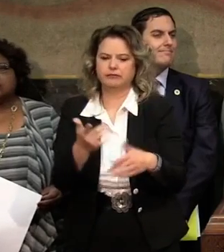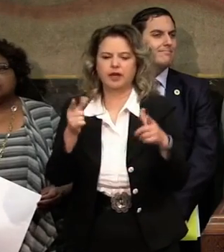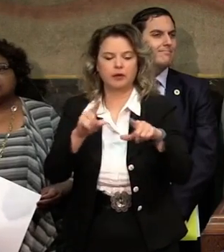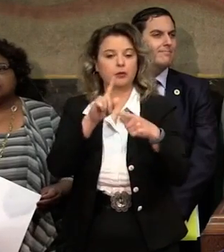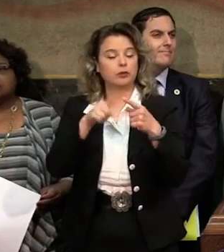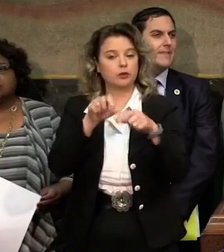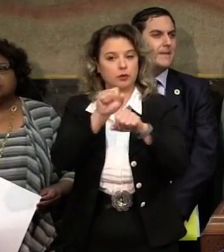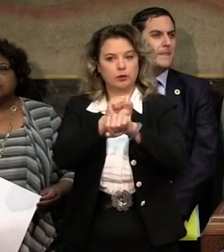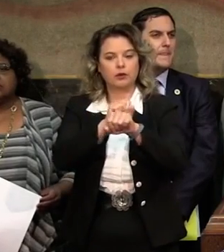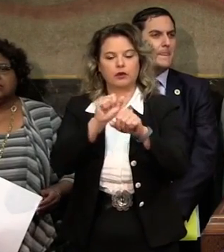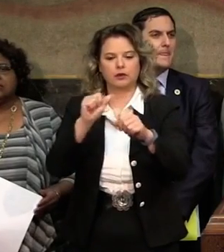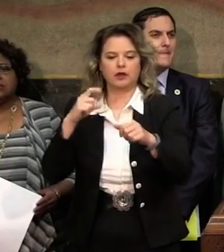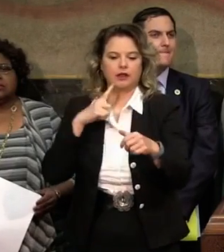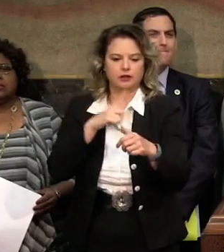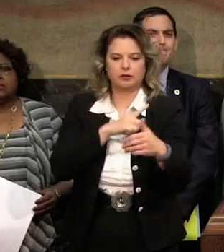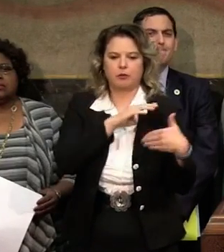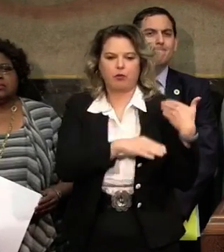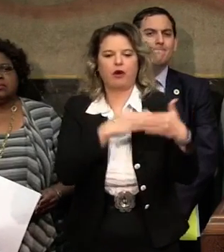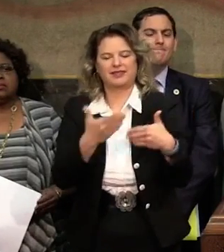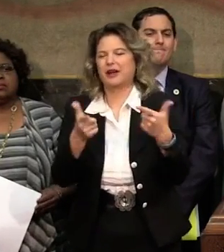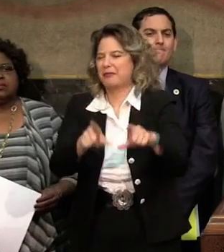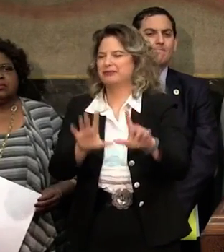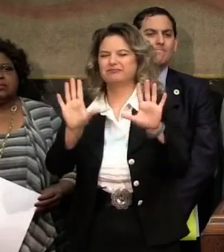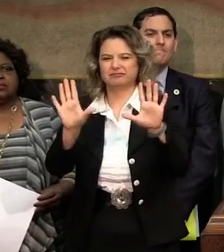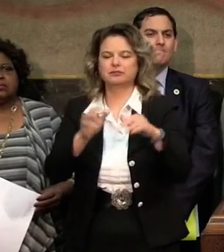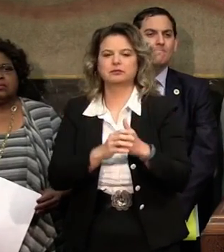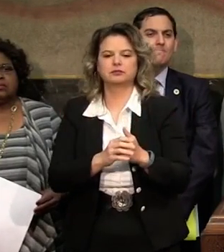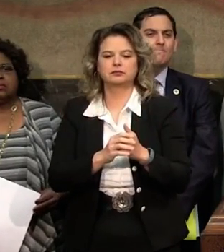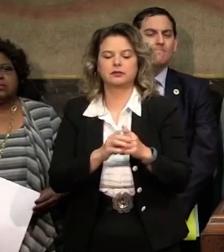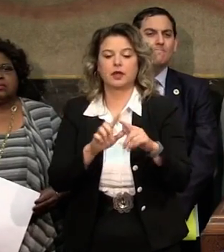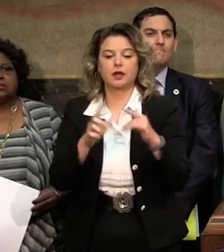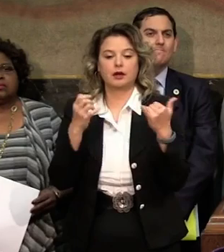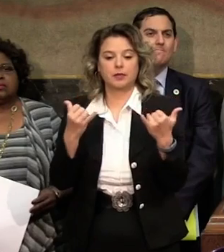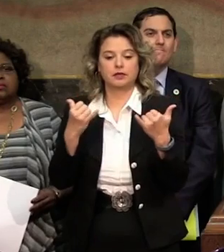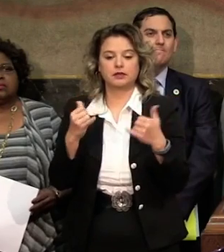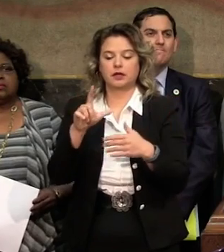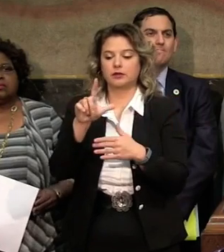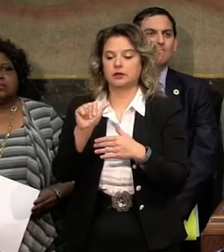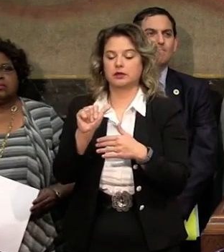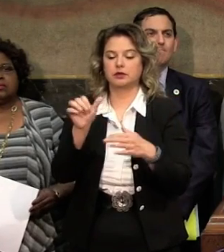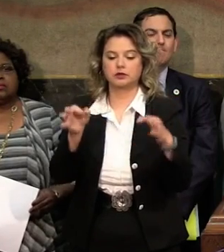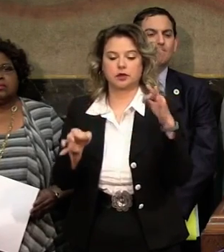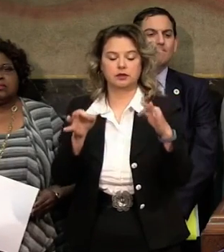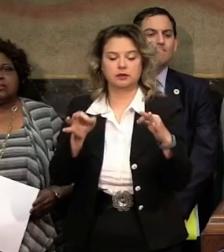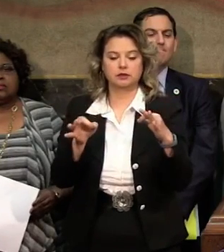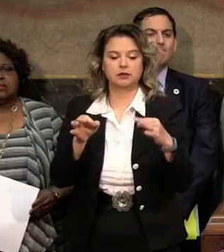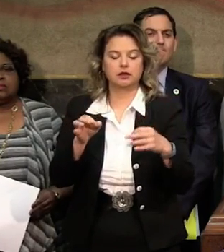legislative process but today the Louisiana justice reinvestment task